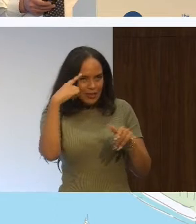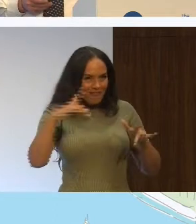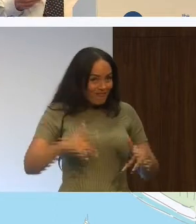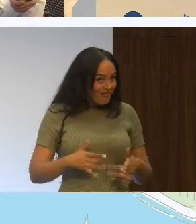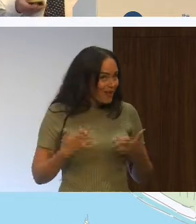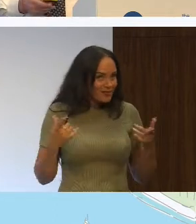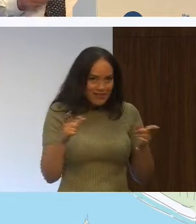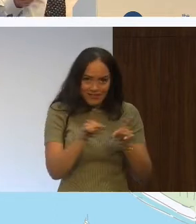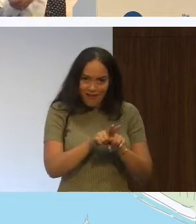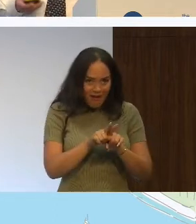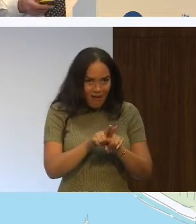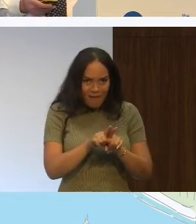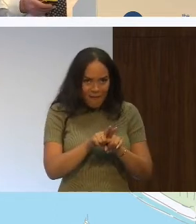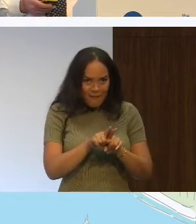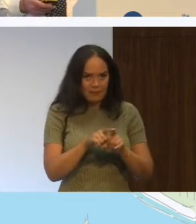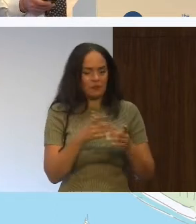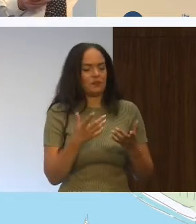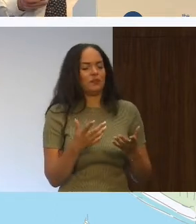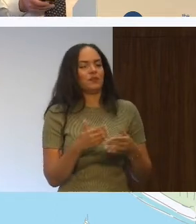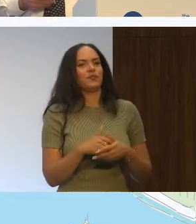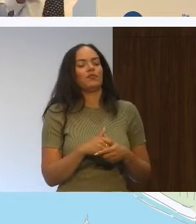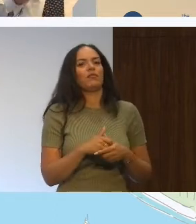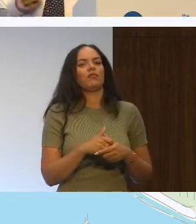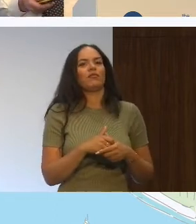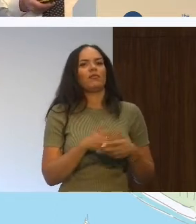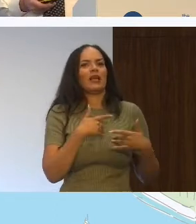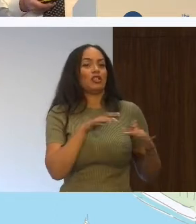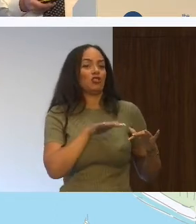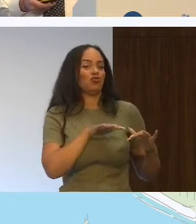essentially it starts and it starts probably when you when you start getting frequent